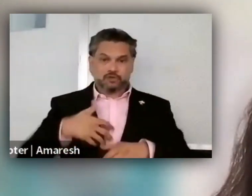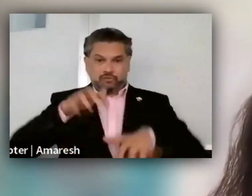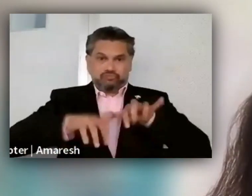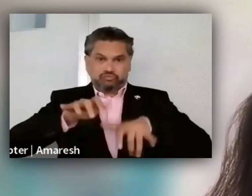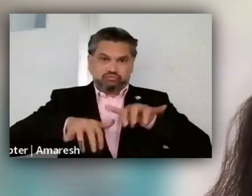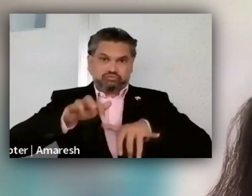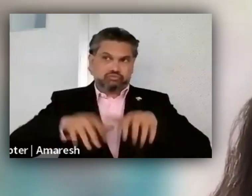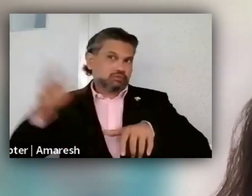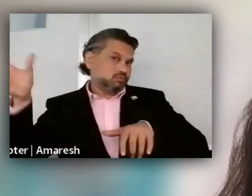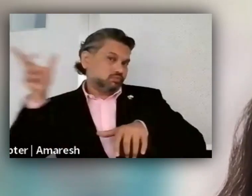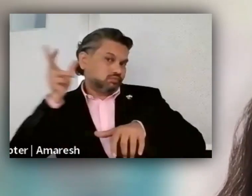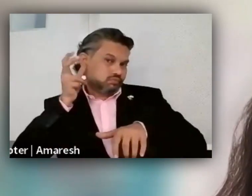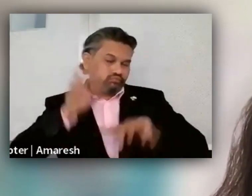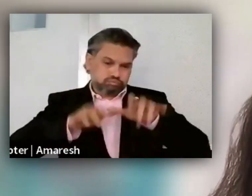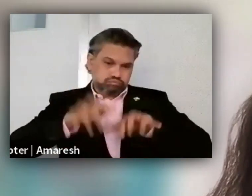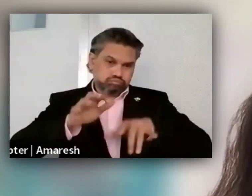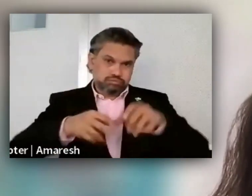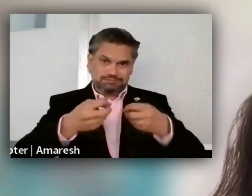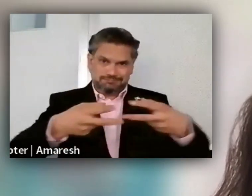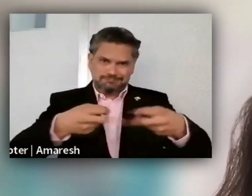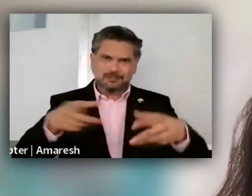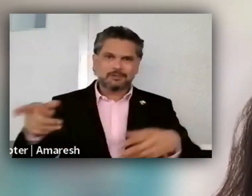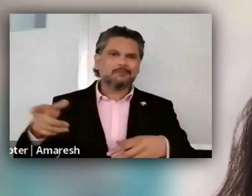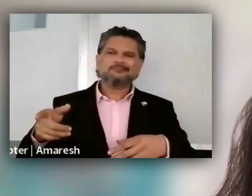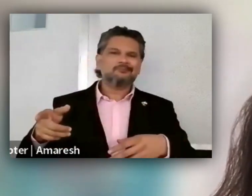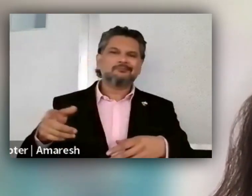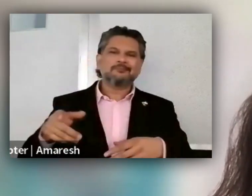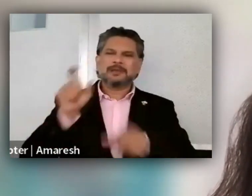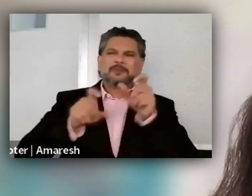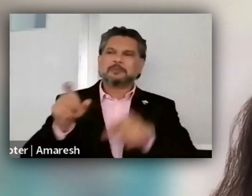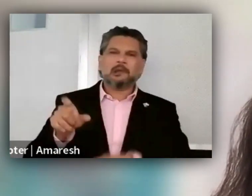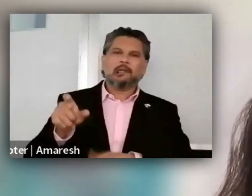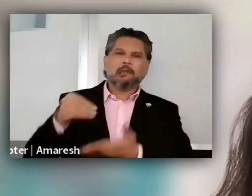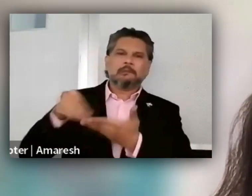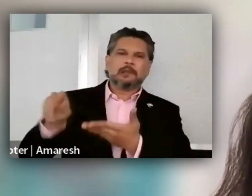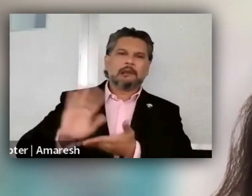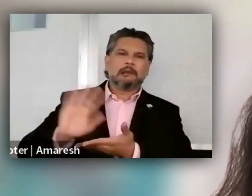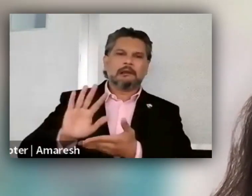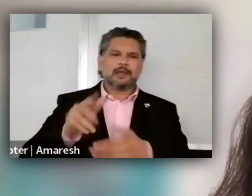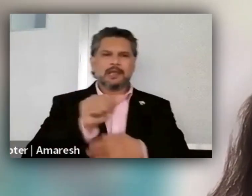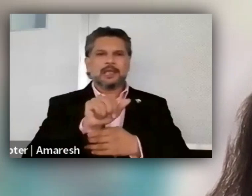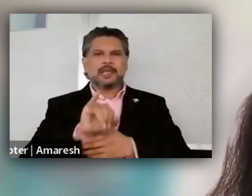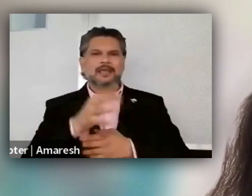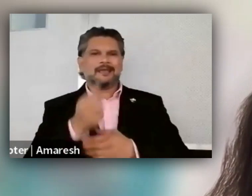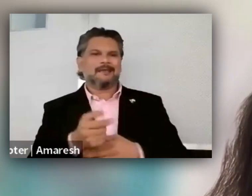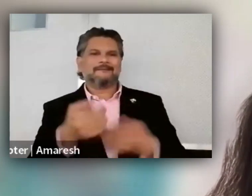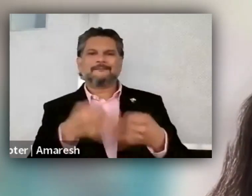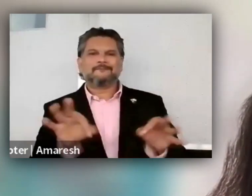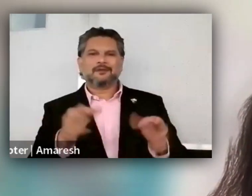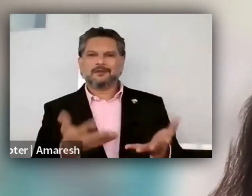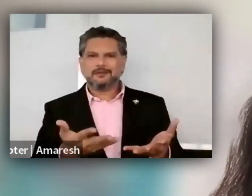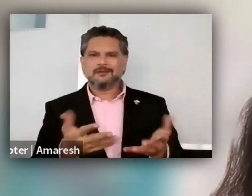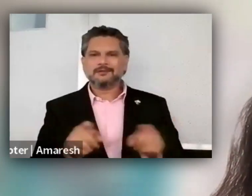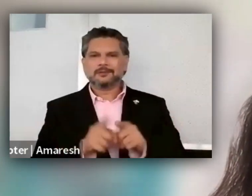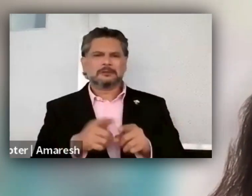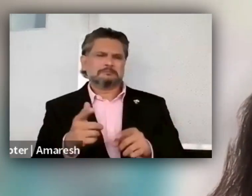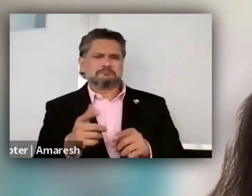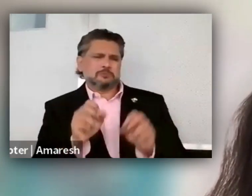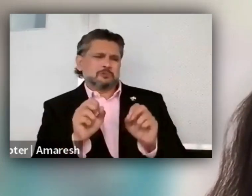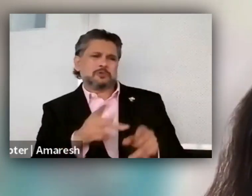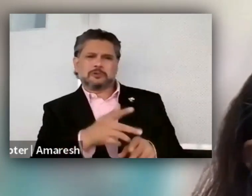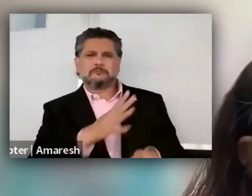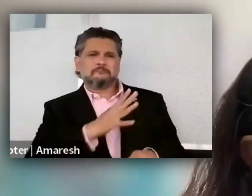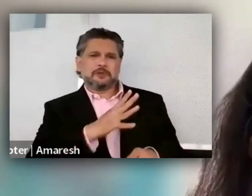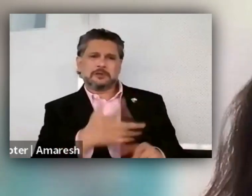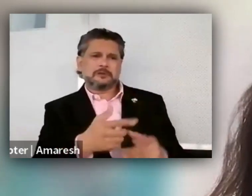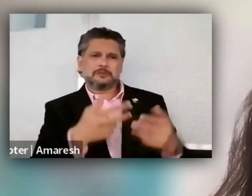And so we are losing good resources for the, because there's something that's almost as good.